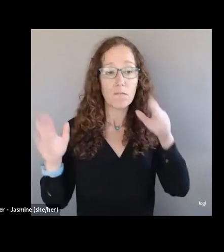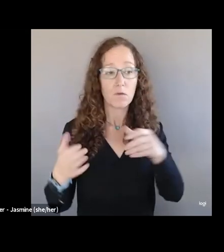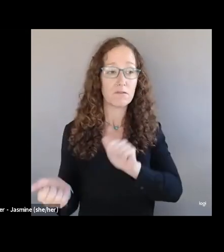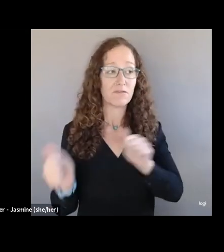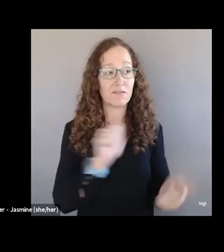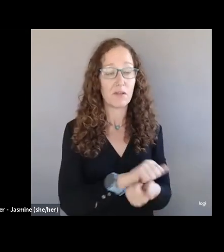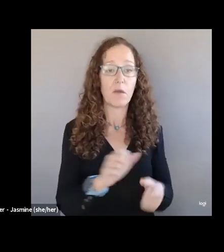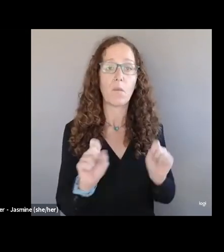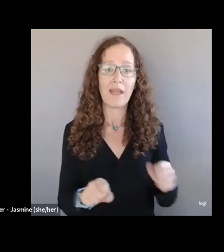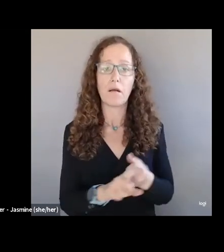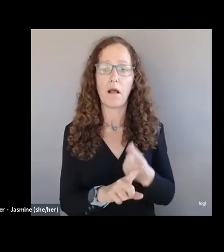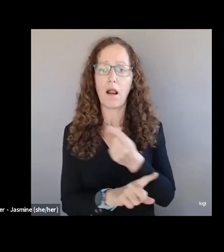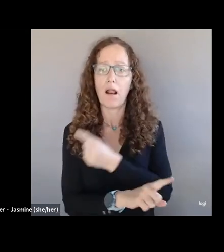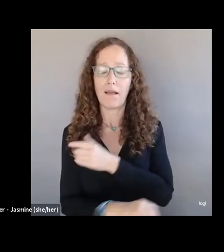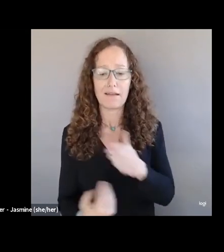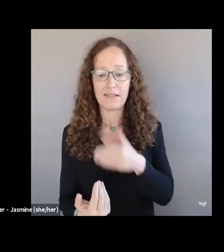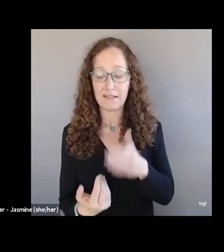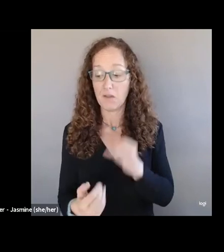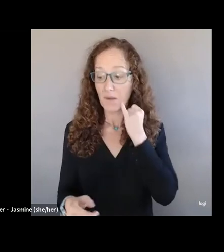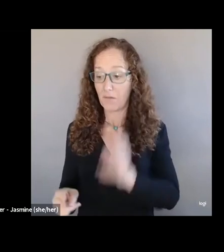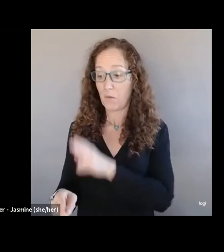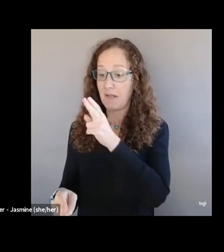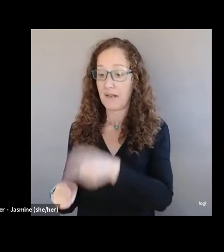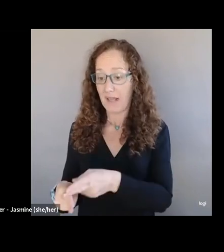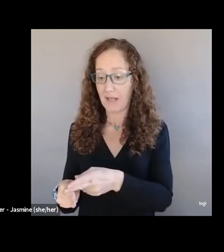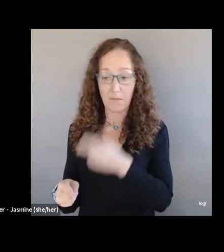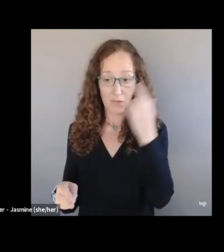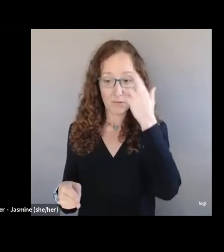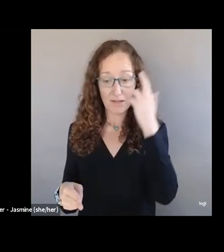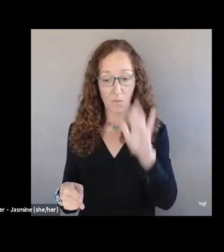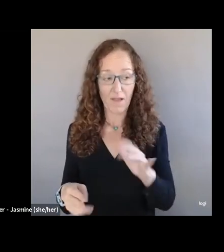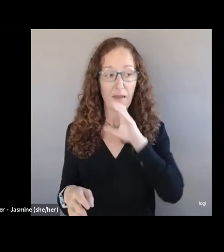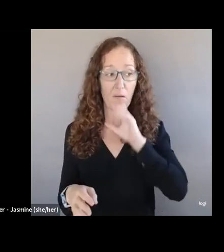is to abolish it, so that a better society may grow. When we